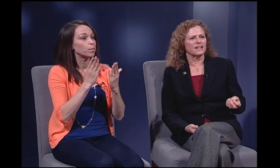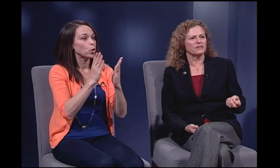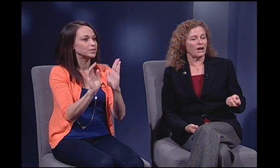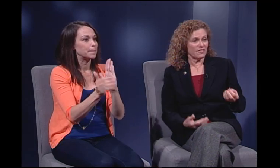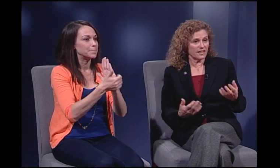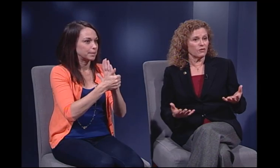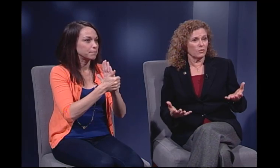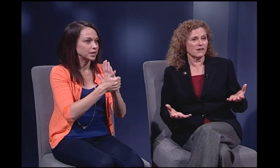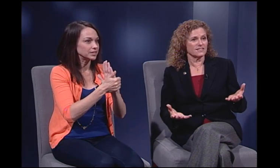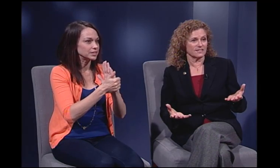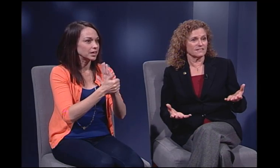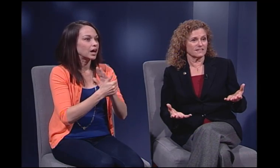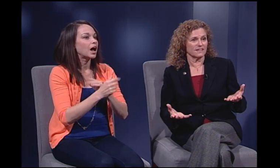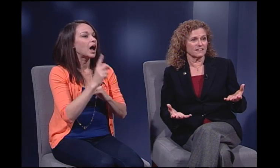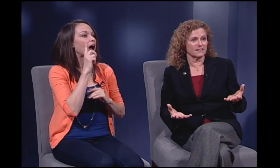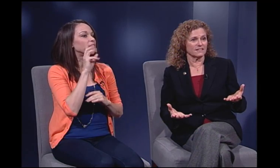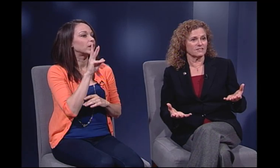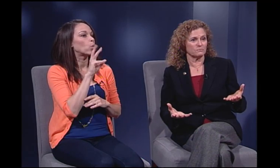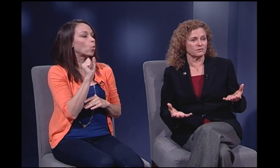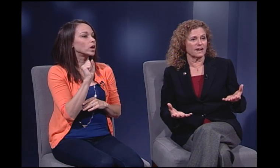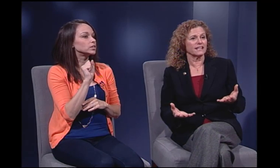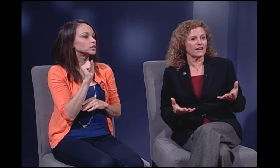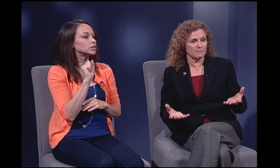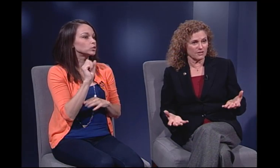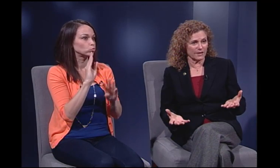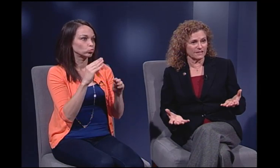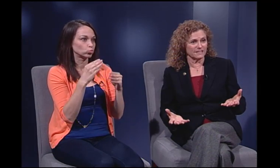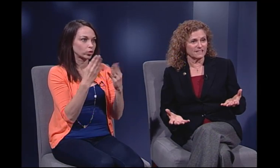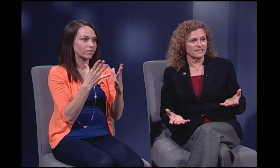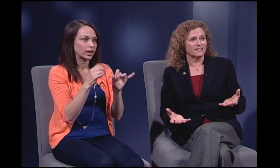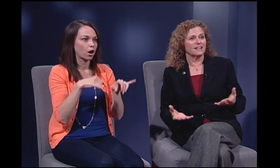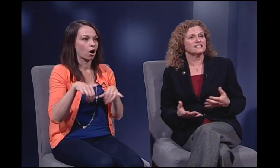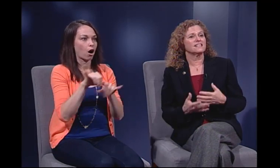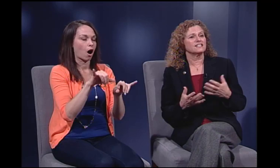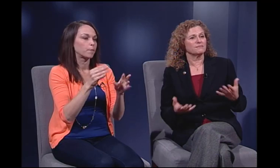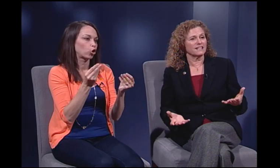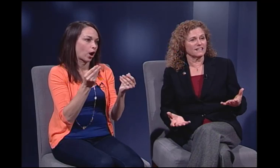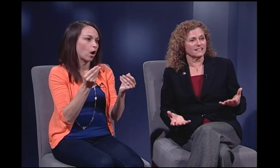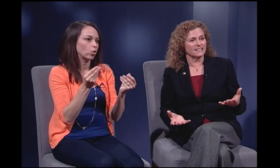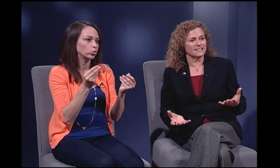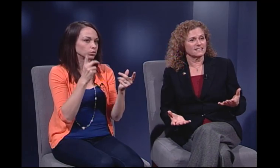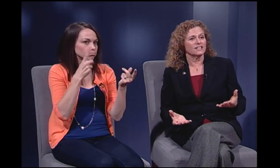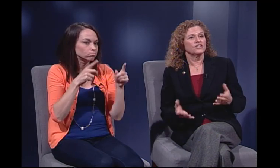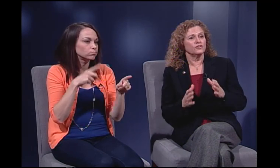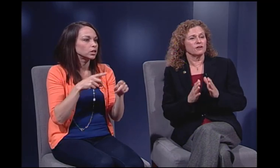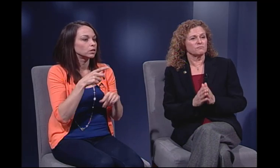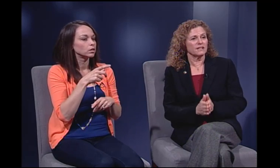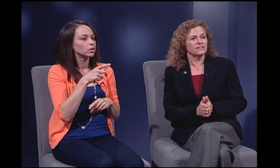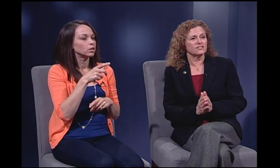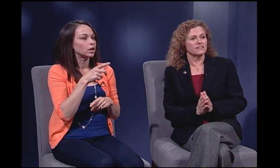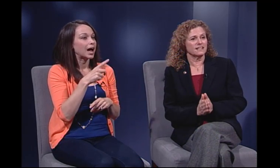that I think was providing common ground. I said to my colleagues, you have pledged not